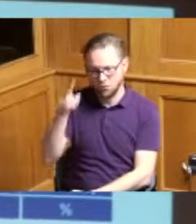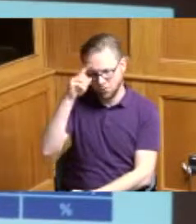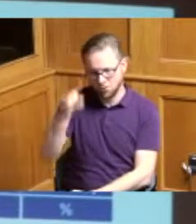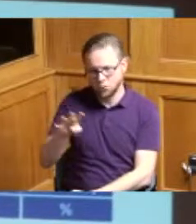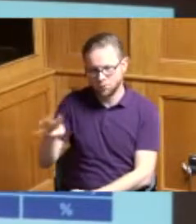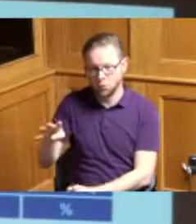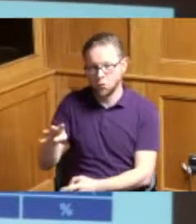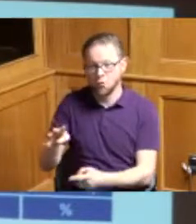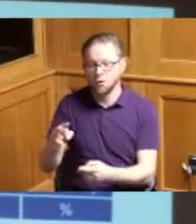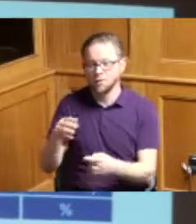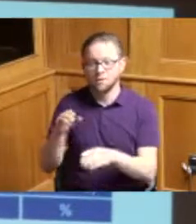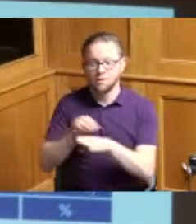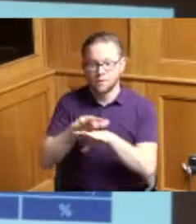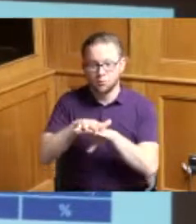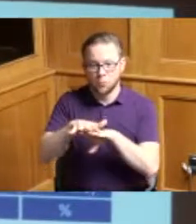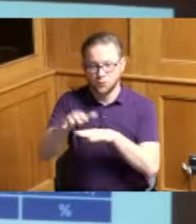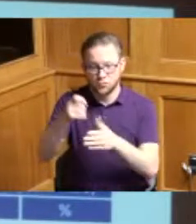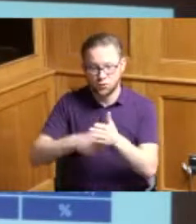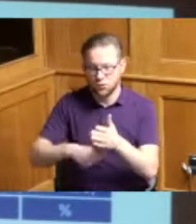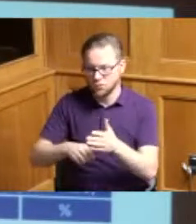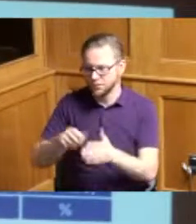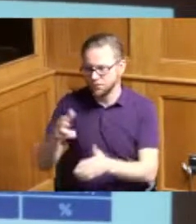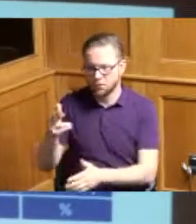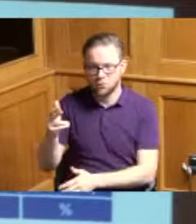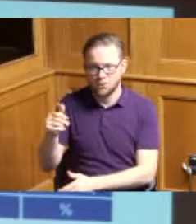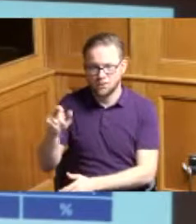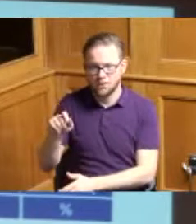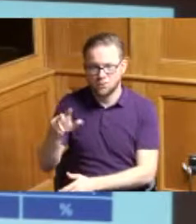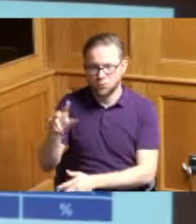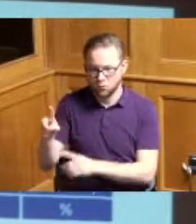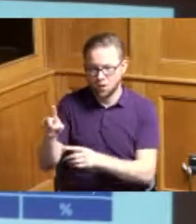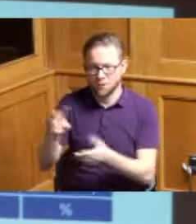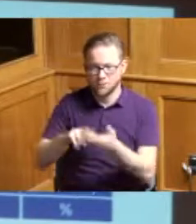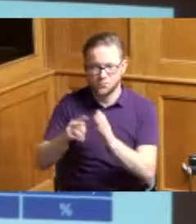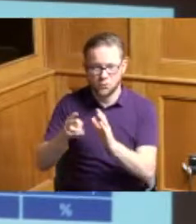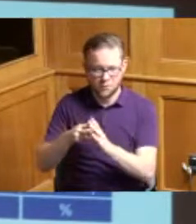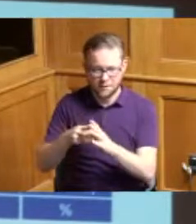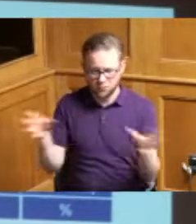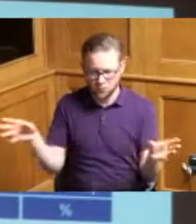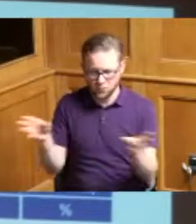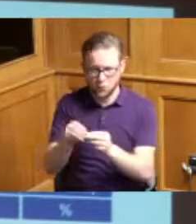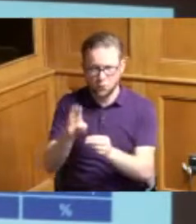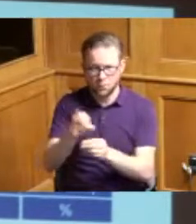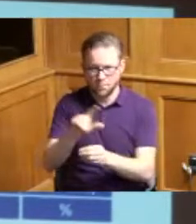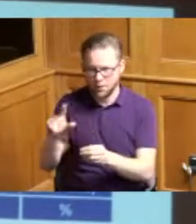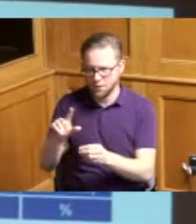so that customer's total bill would be 36.25 or about just a little less than 15 dollars cheaper